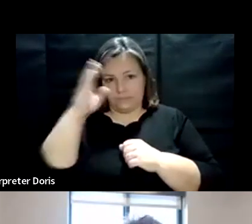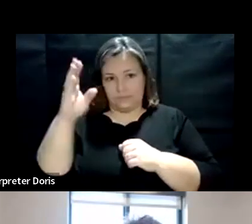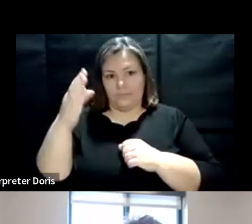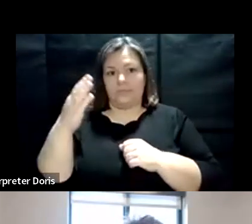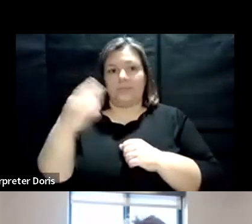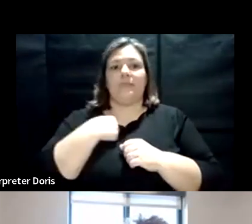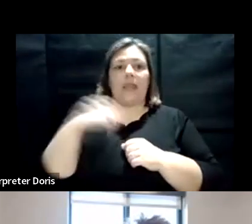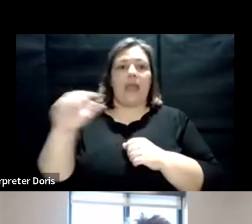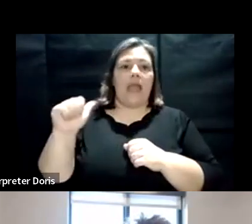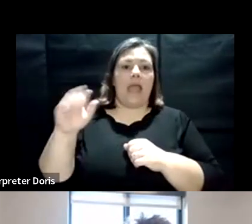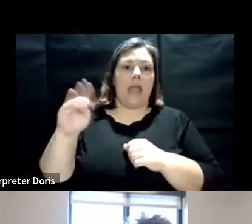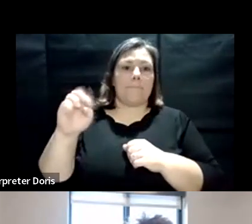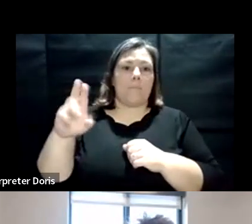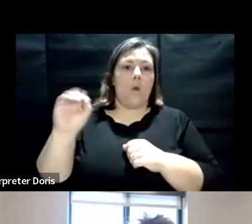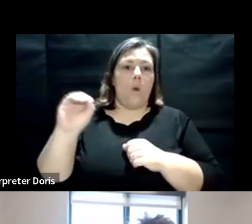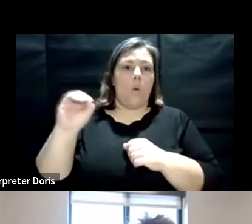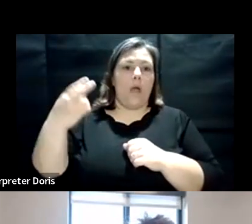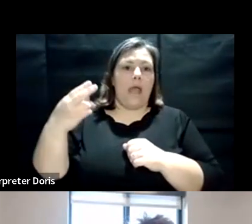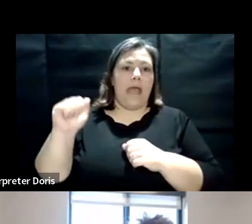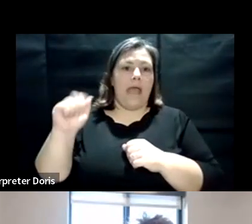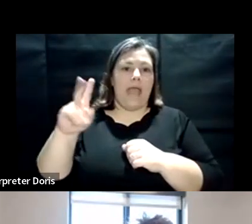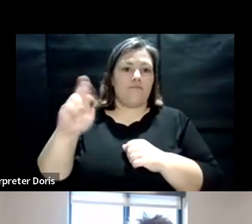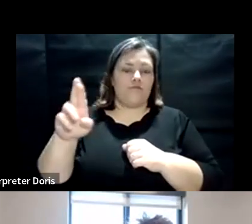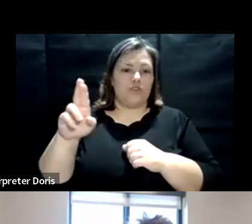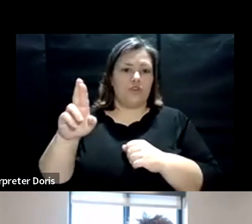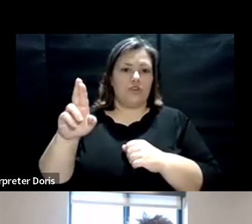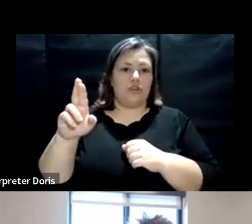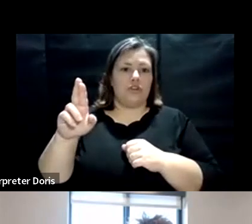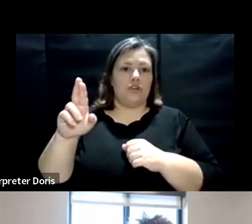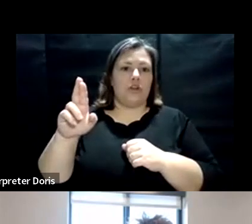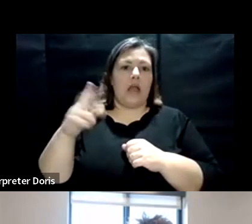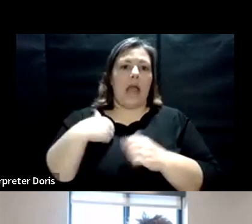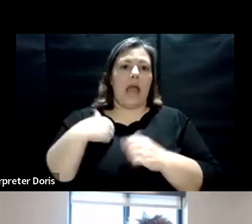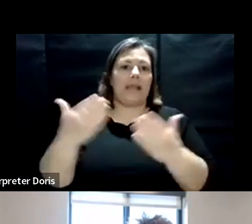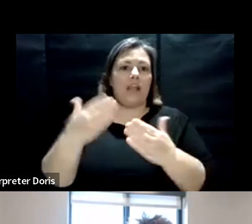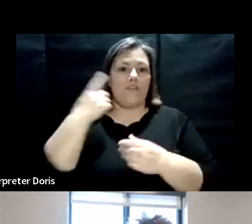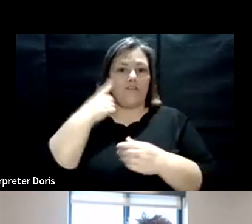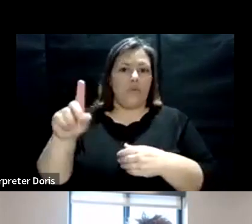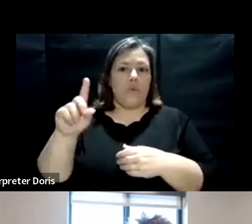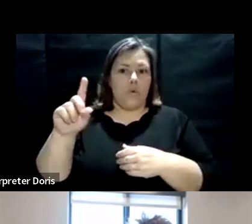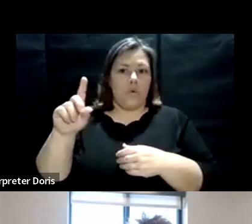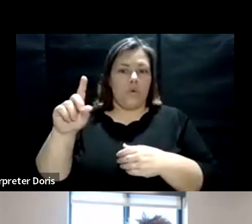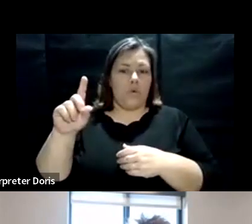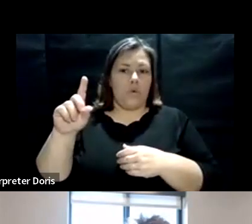So amber. Hi there Syria Sierra, that this is Amber OHaver.